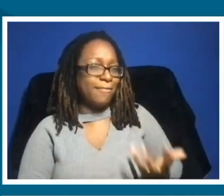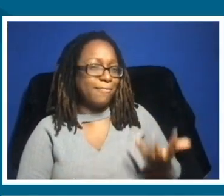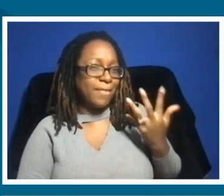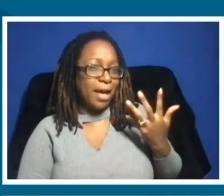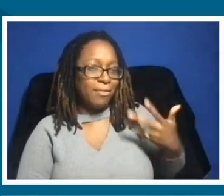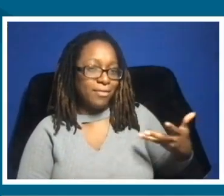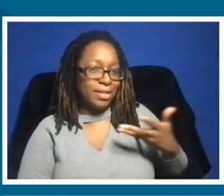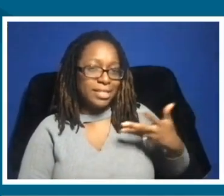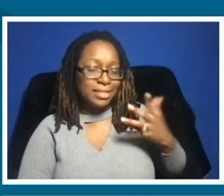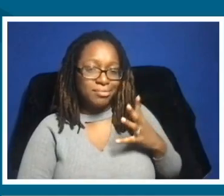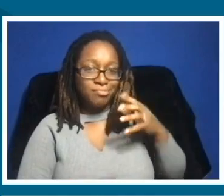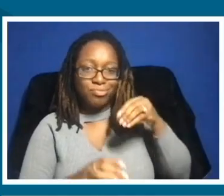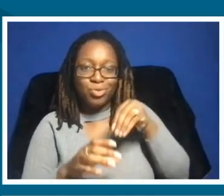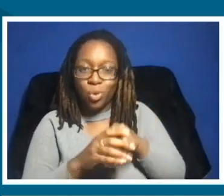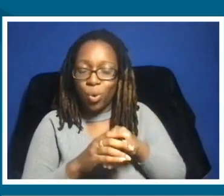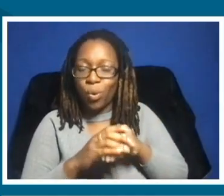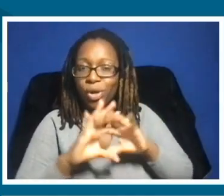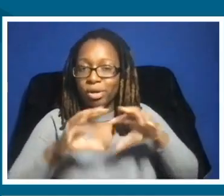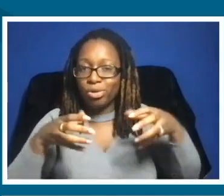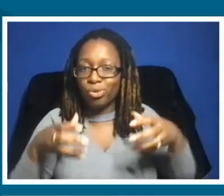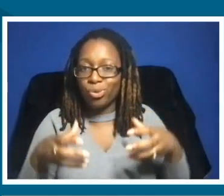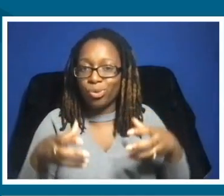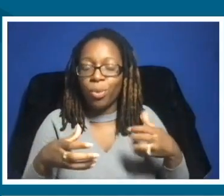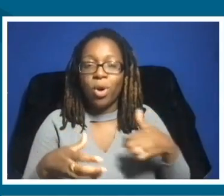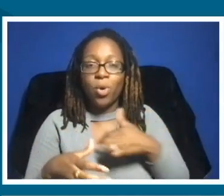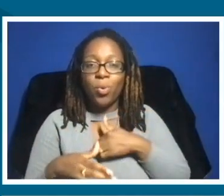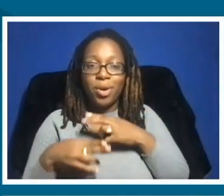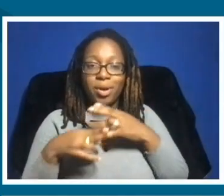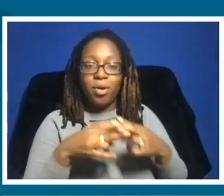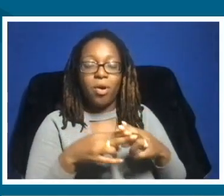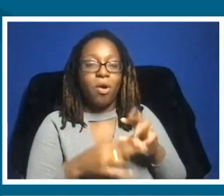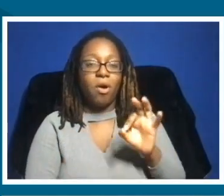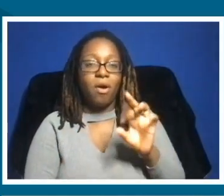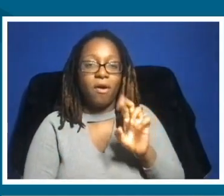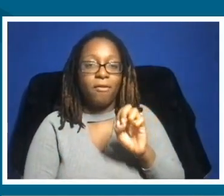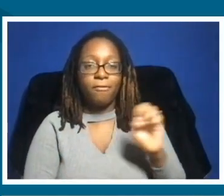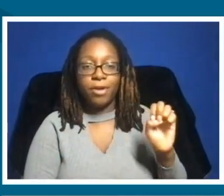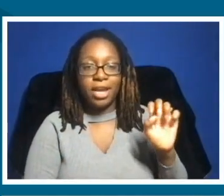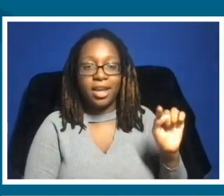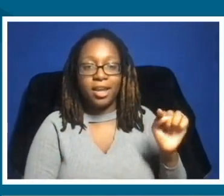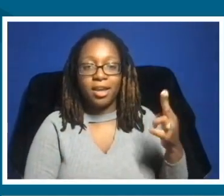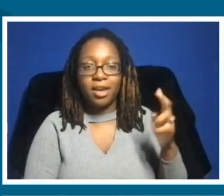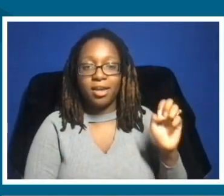initiative that we called free the museum